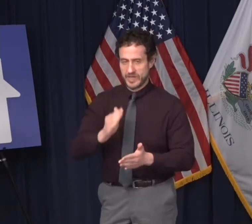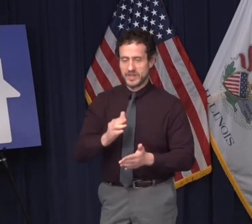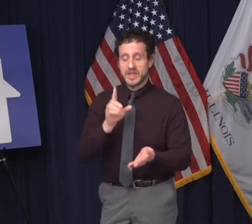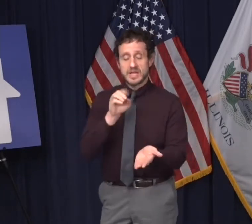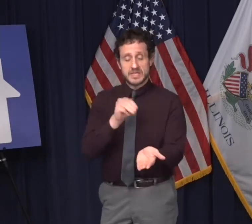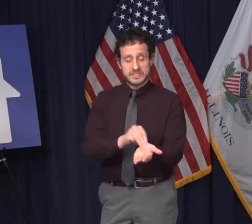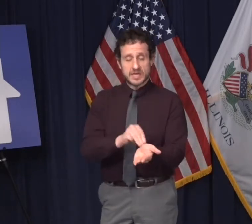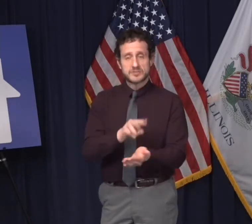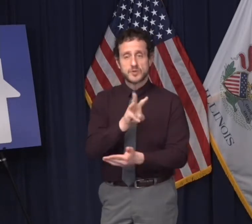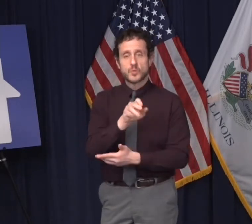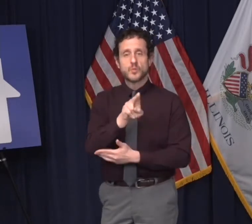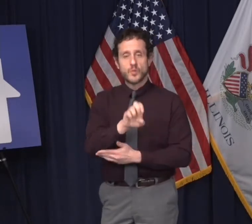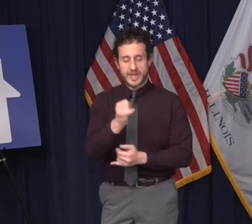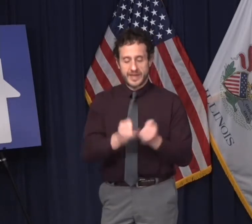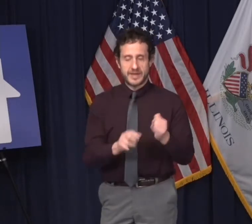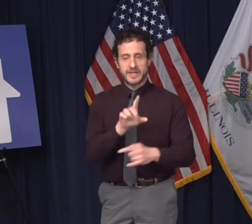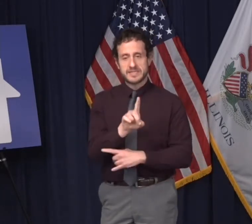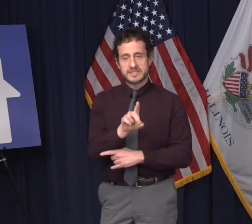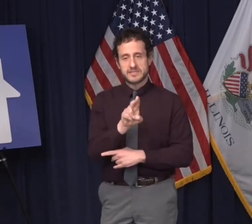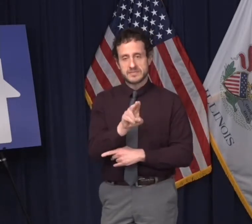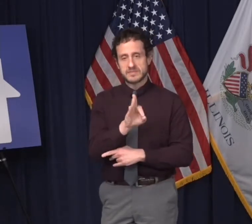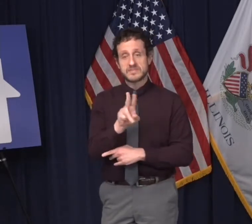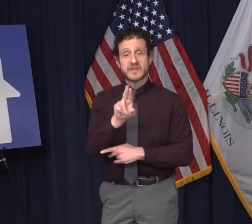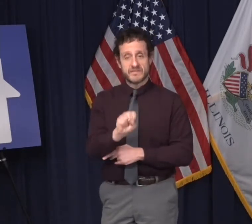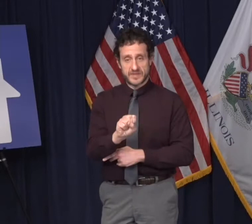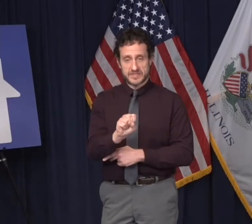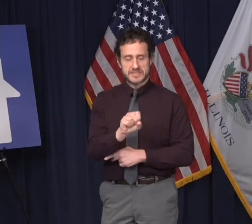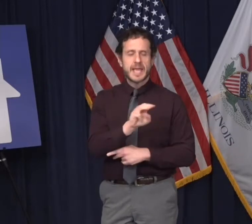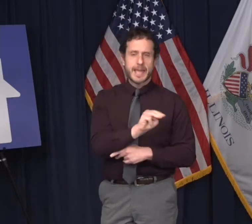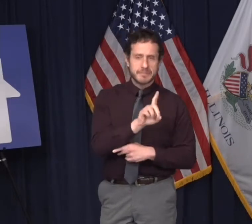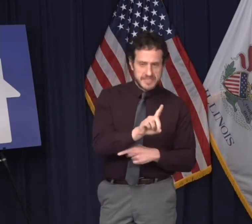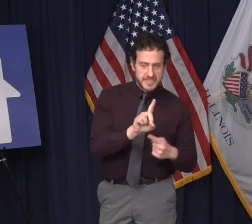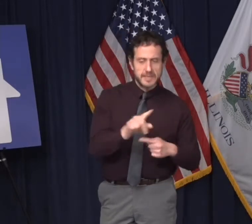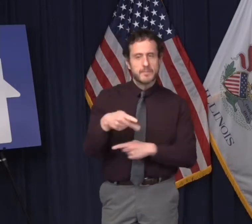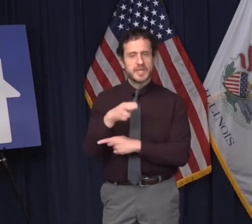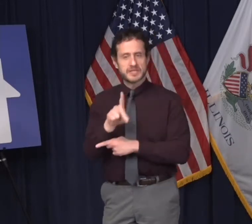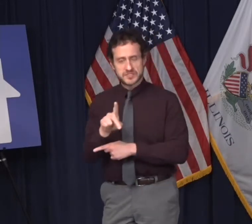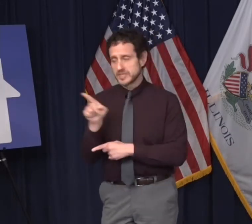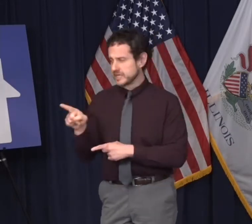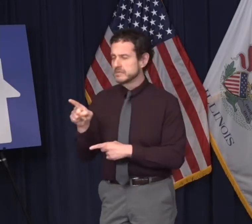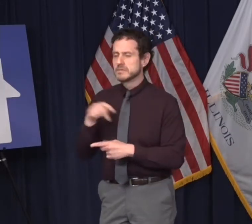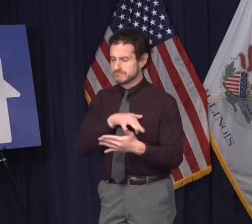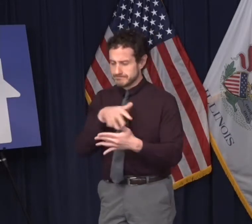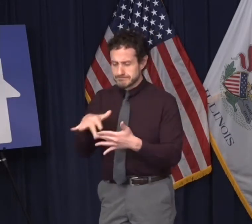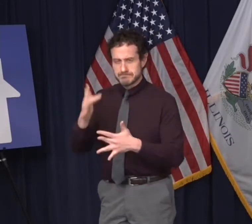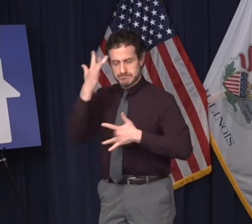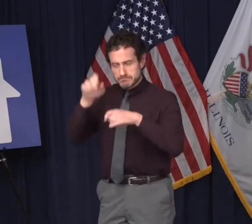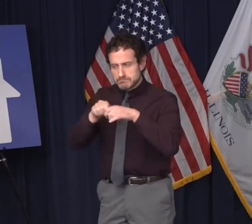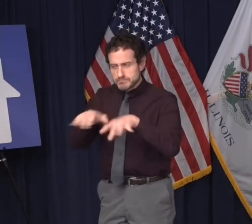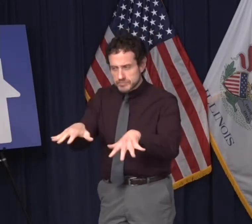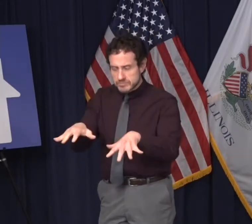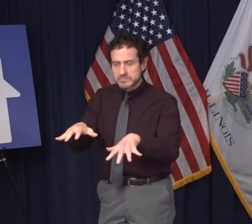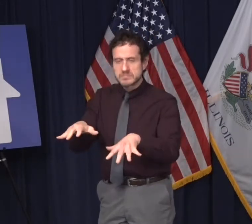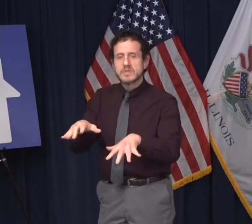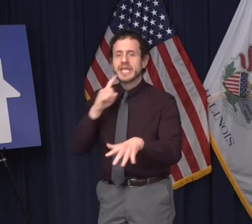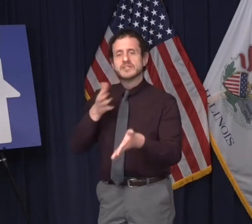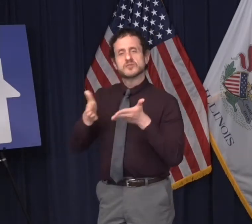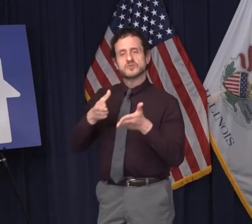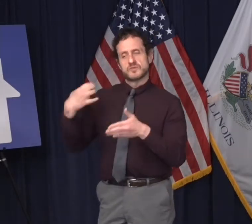FOR ONE OF OUR PUBLIC UPDATES. THAT'S DR. WAYNE DUFFII, MD, PH.D. A TRAINED EPIDEMIC